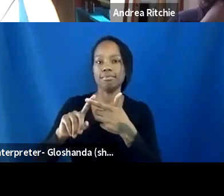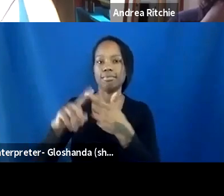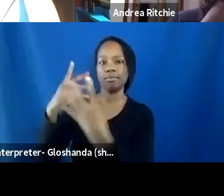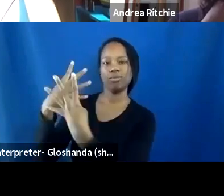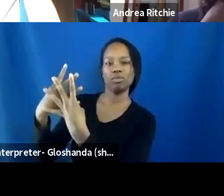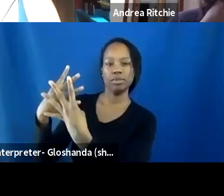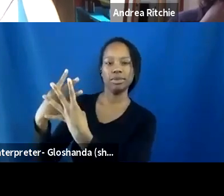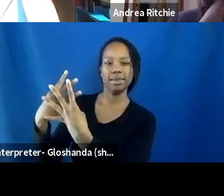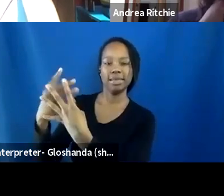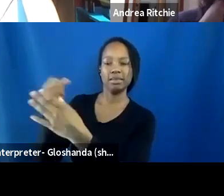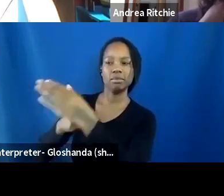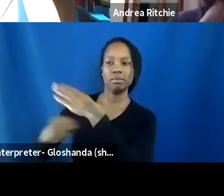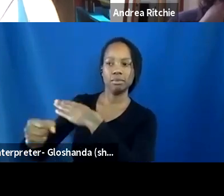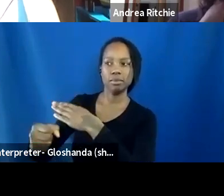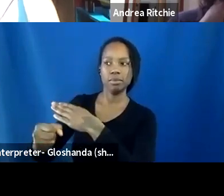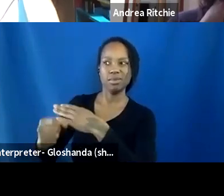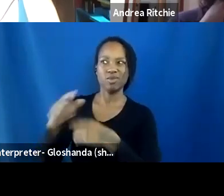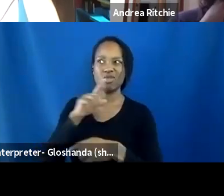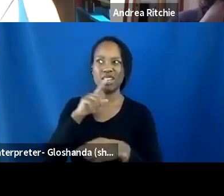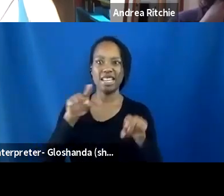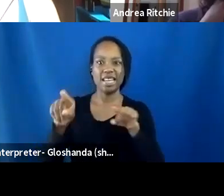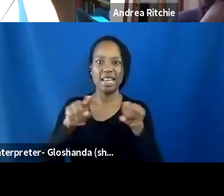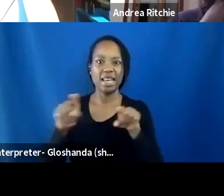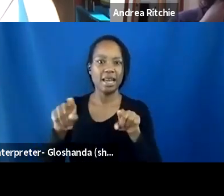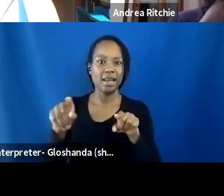to just warehouse bodies and minds